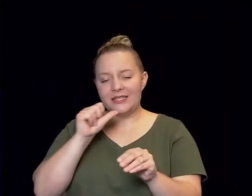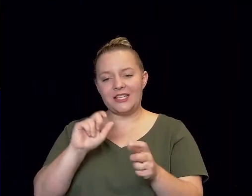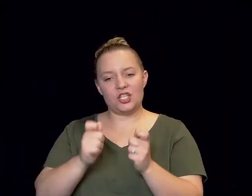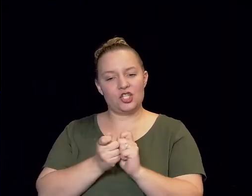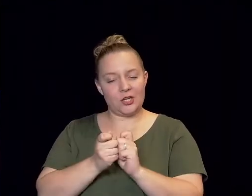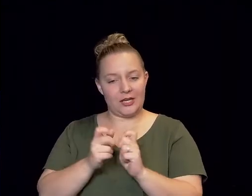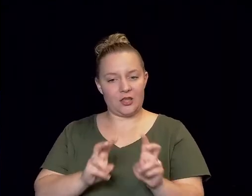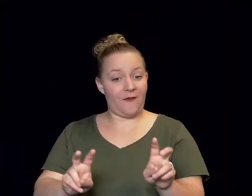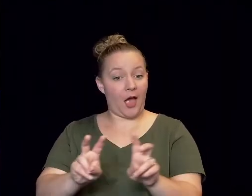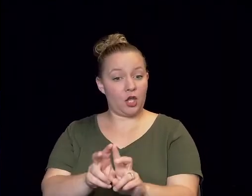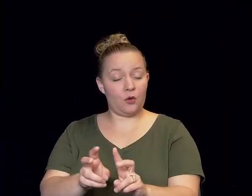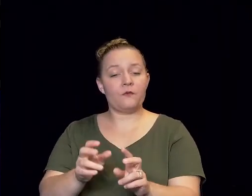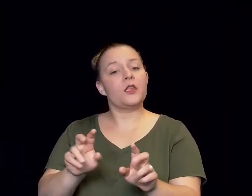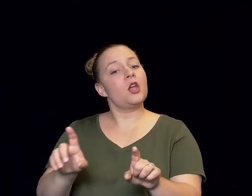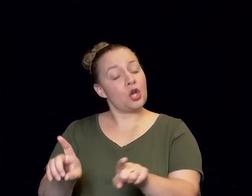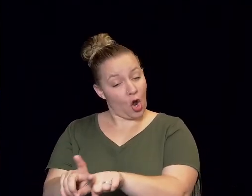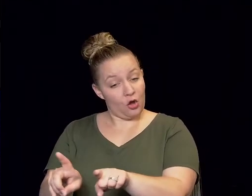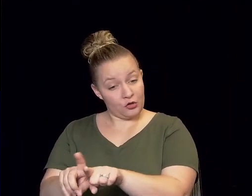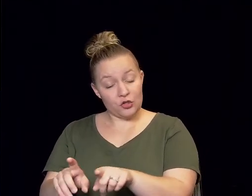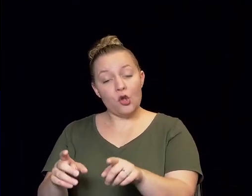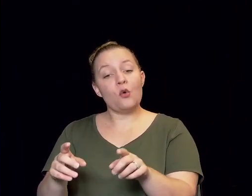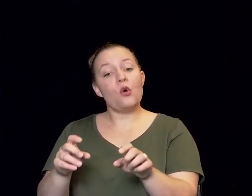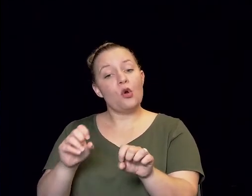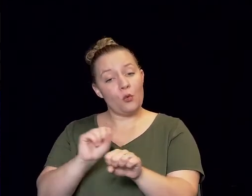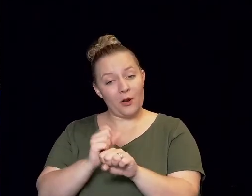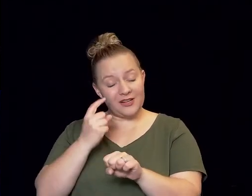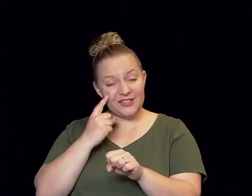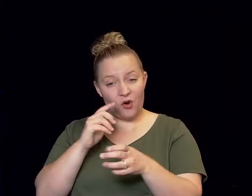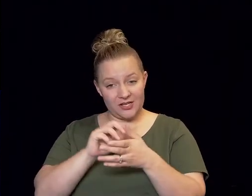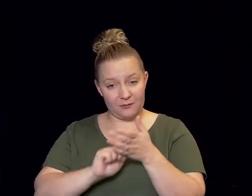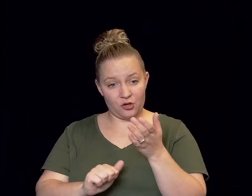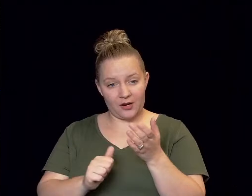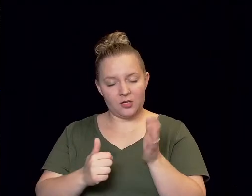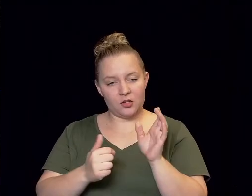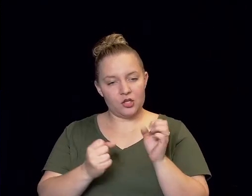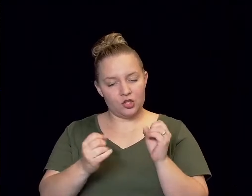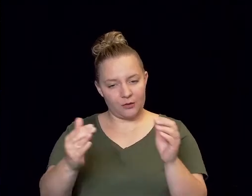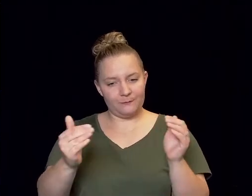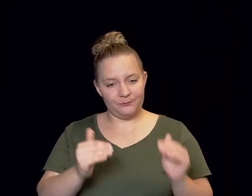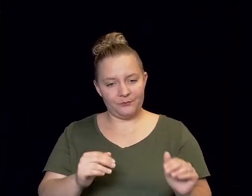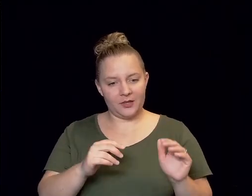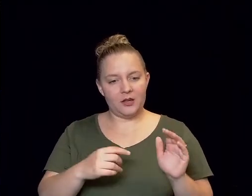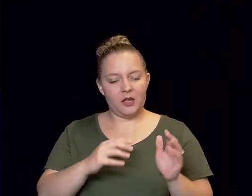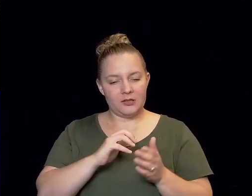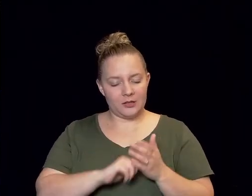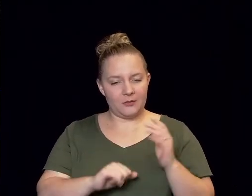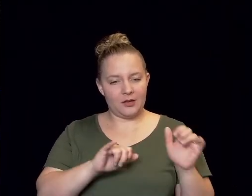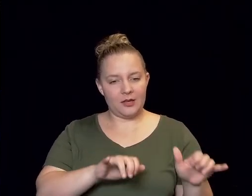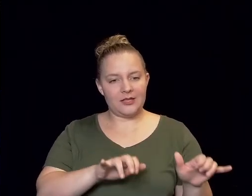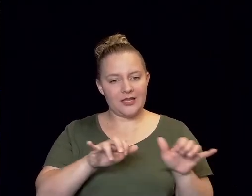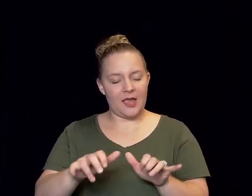property also works for subtraction. So looking at subtraction. same idea the only difference